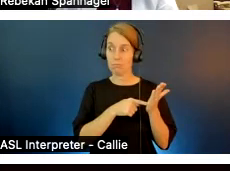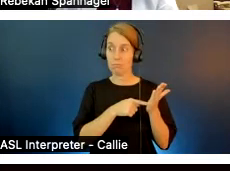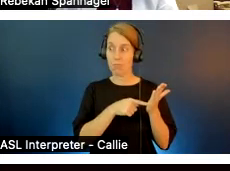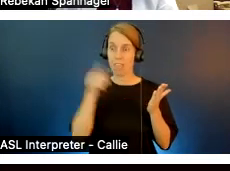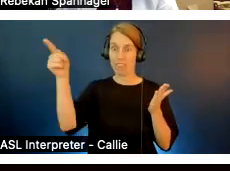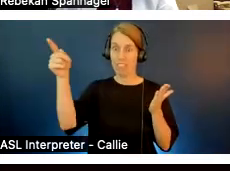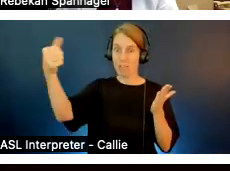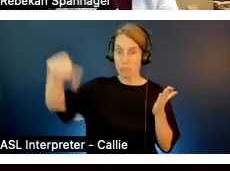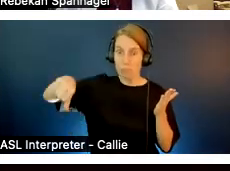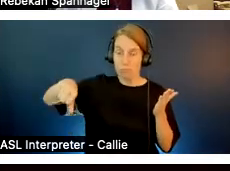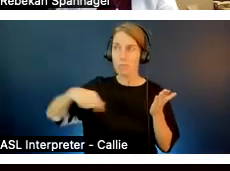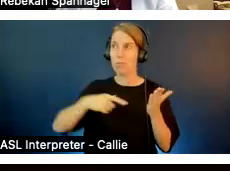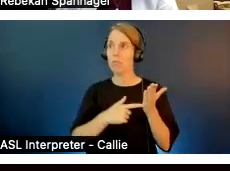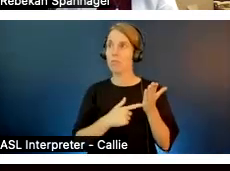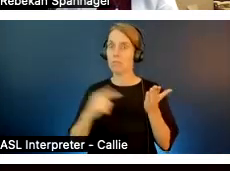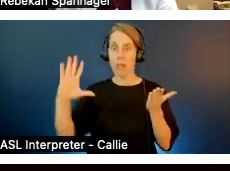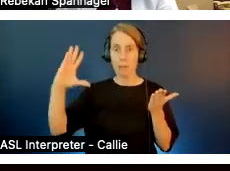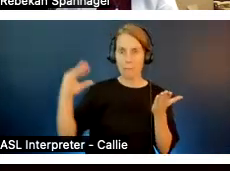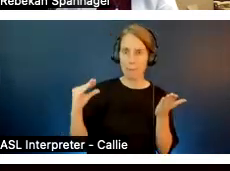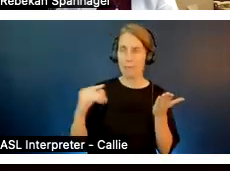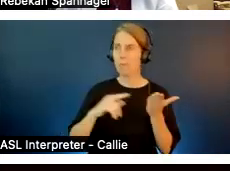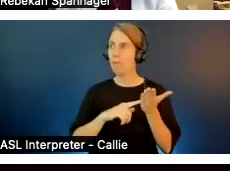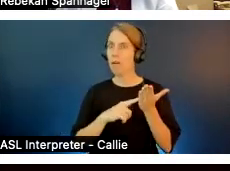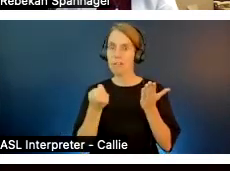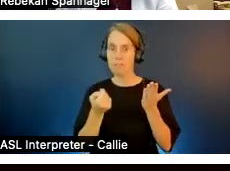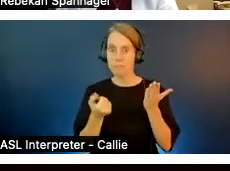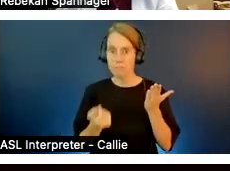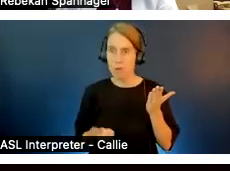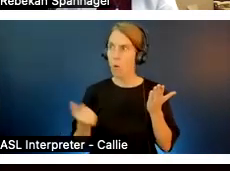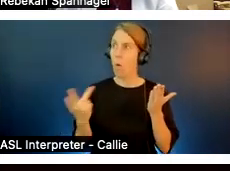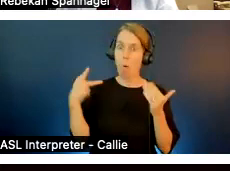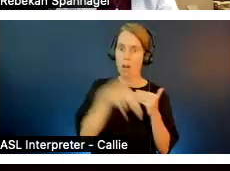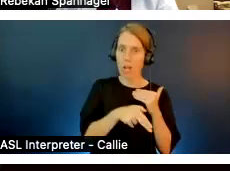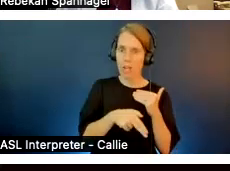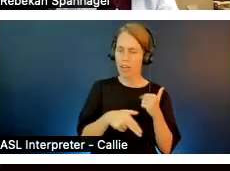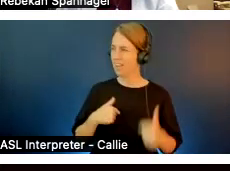then you may have the right to a fair hearing or an appeal of that issue and then your question